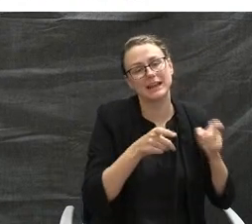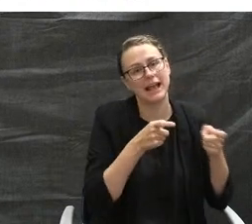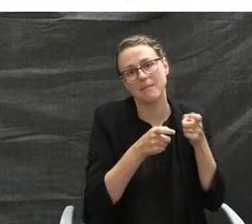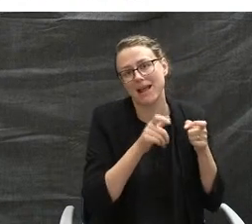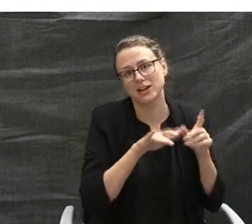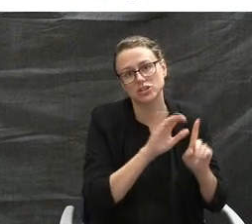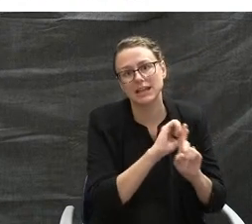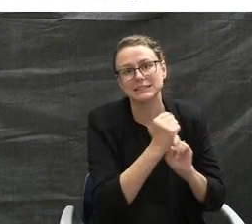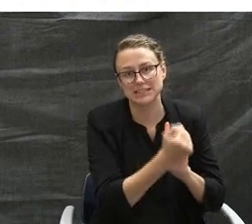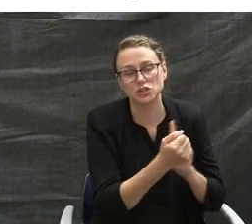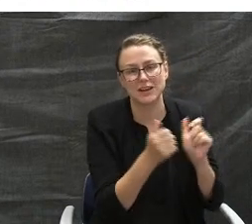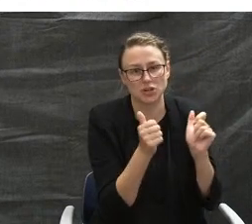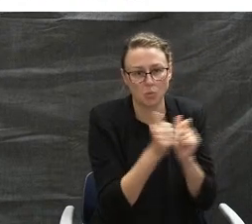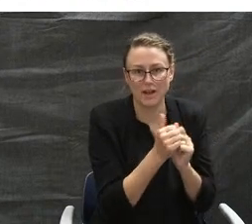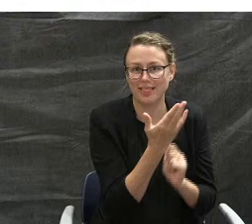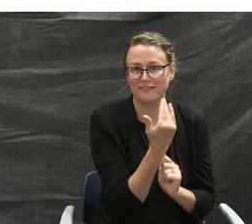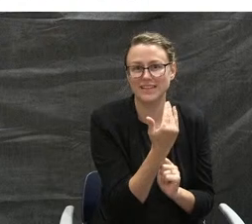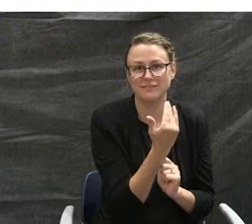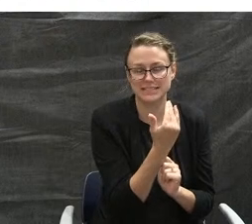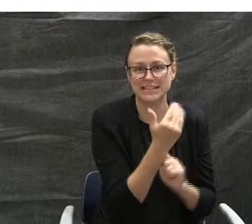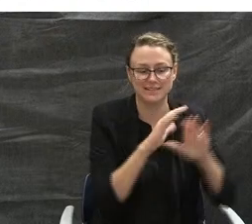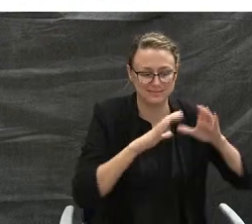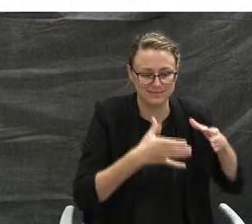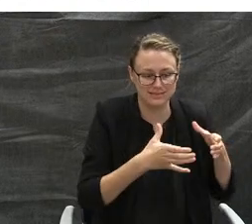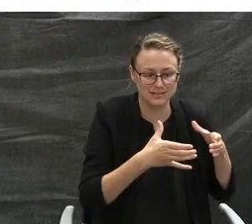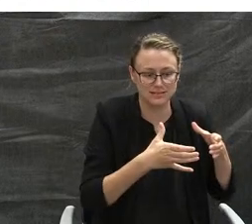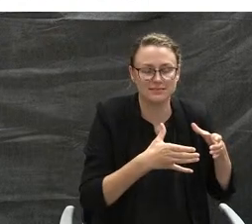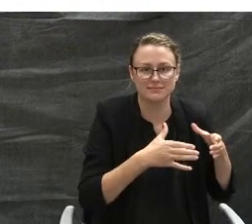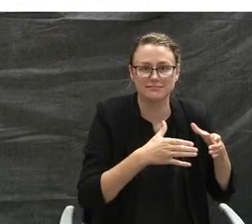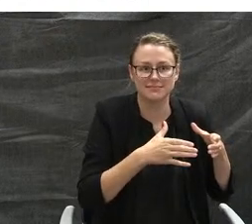manage that situation with those 15 parents so.